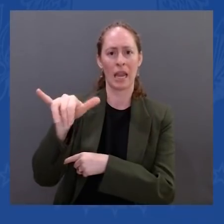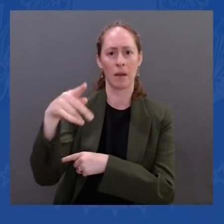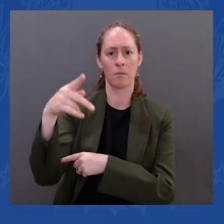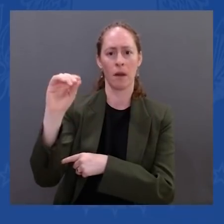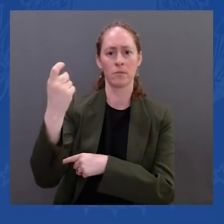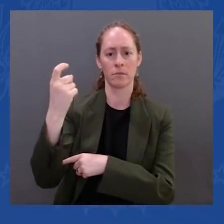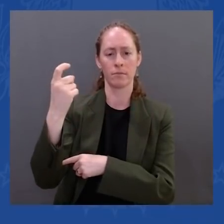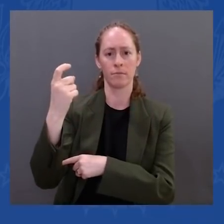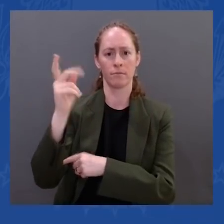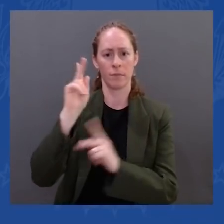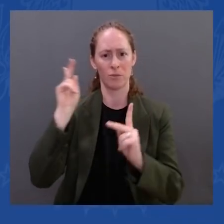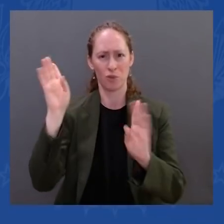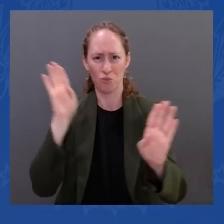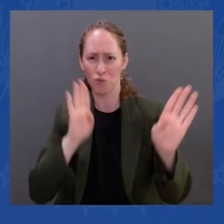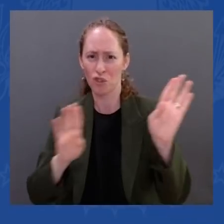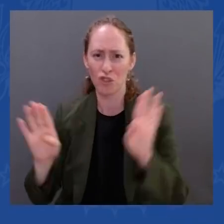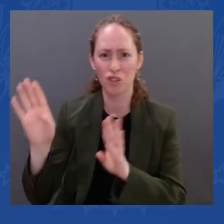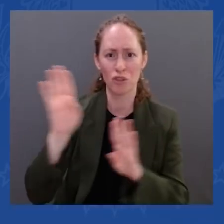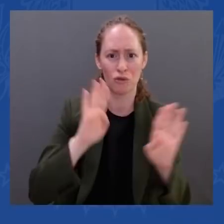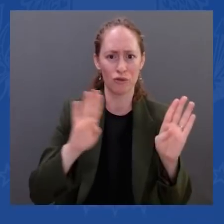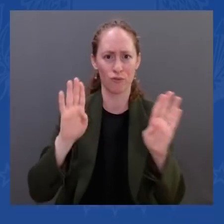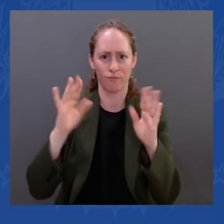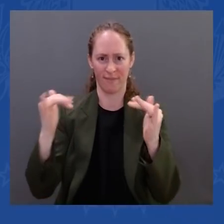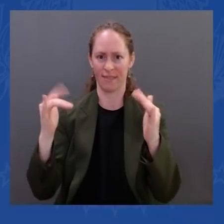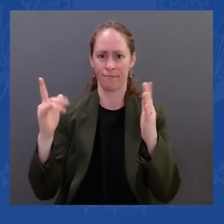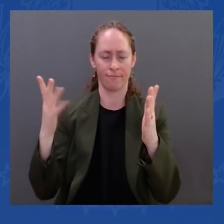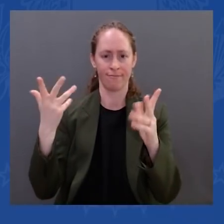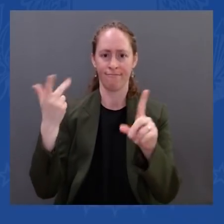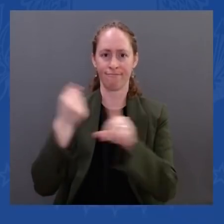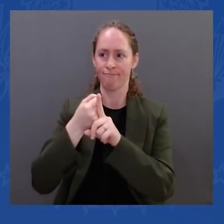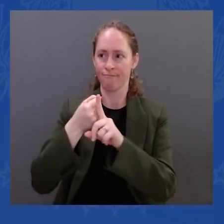and some countries are imposing 21-day quarantines for people